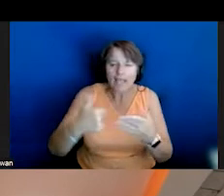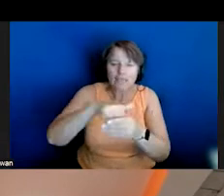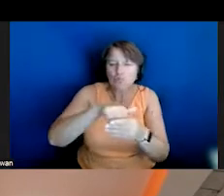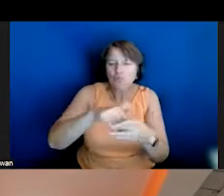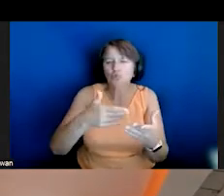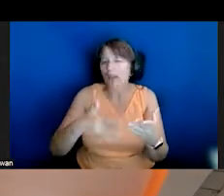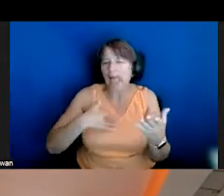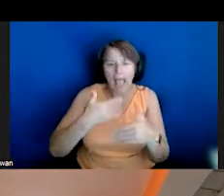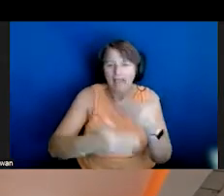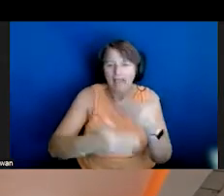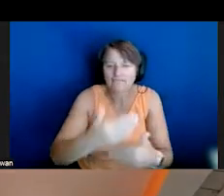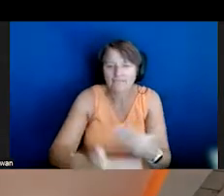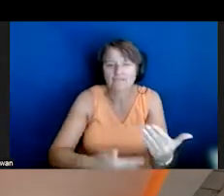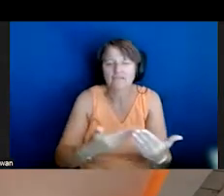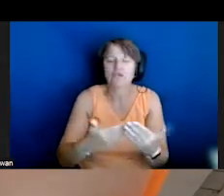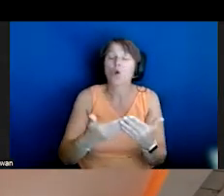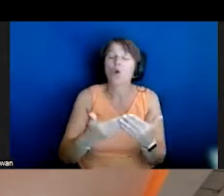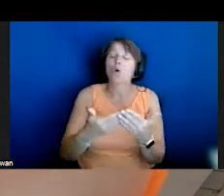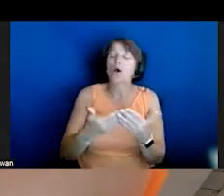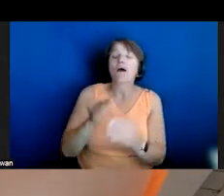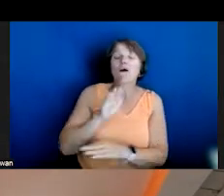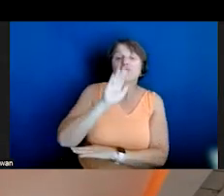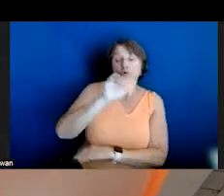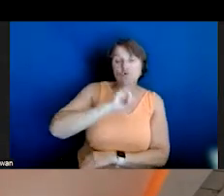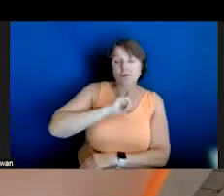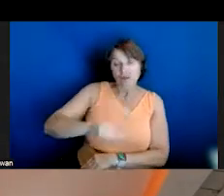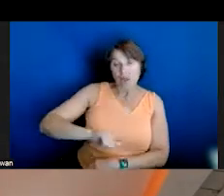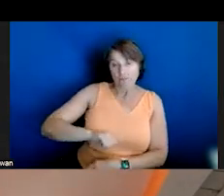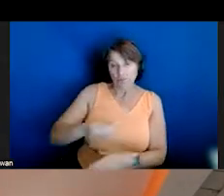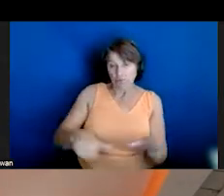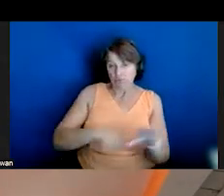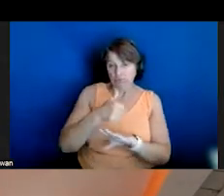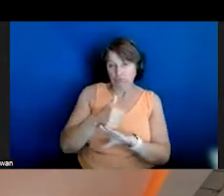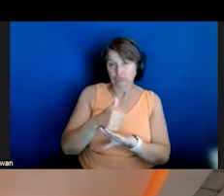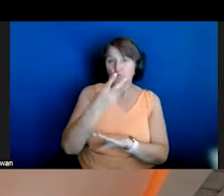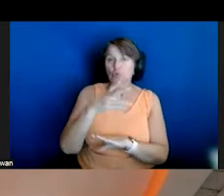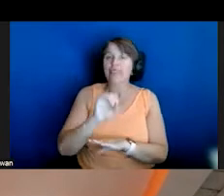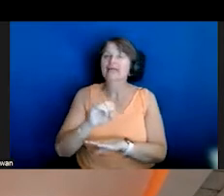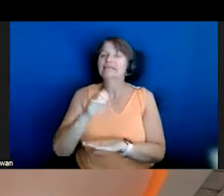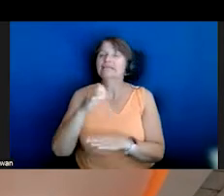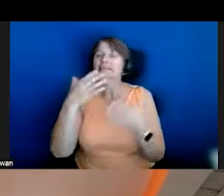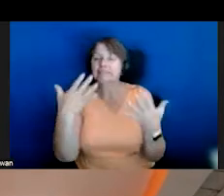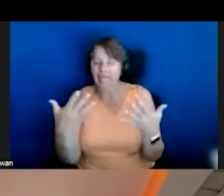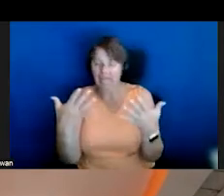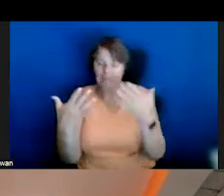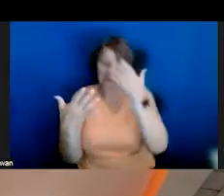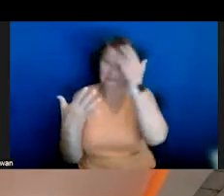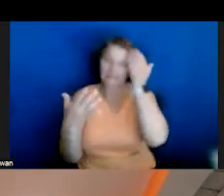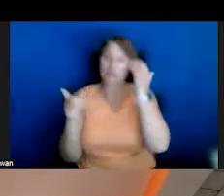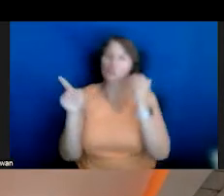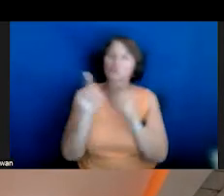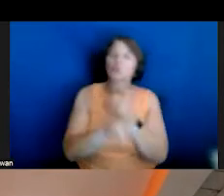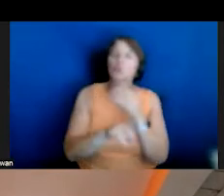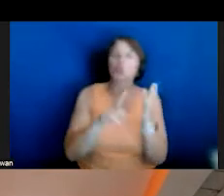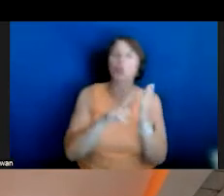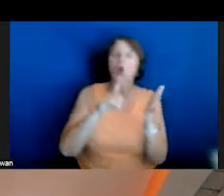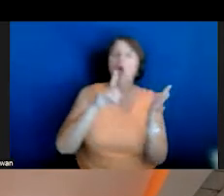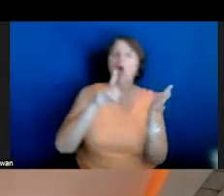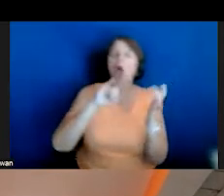So Future Farmers was invited in 2010, to come to Oslo's waterfront where they were basically